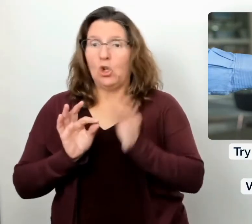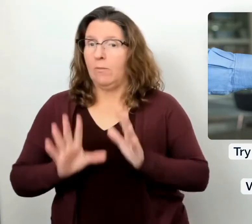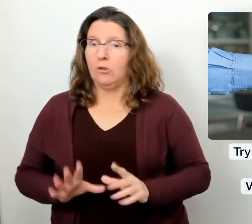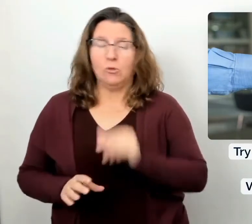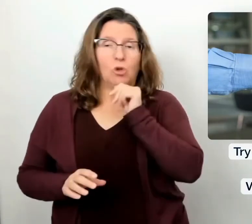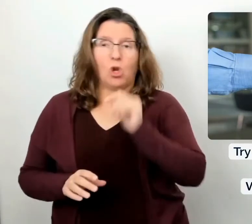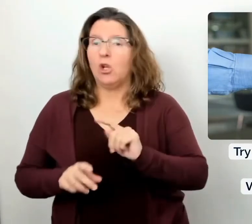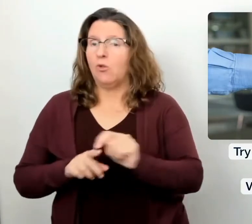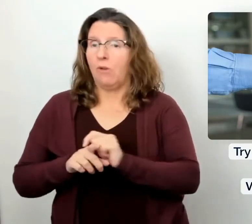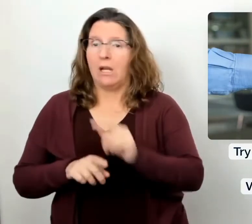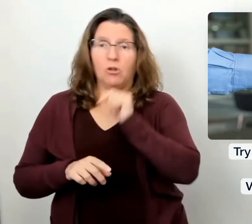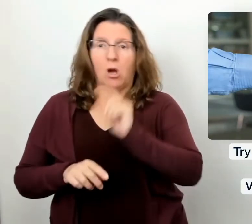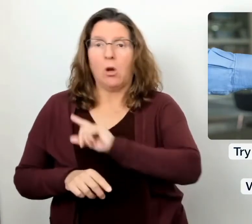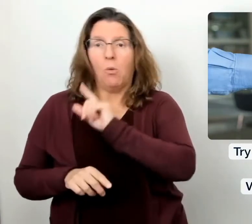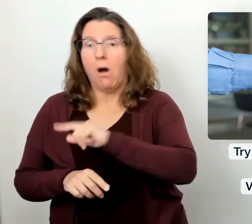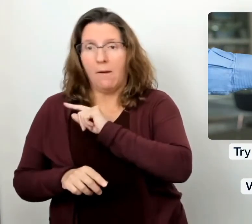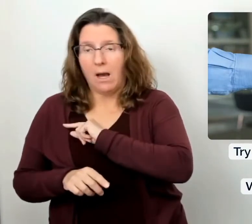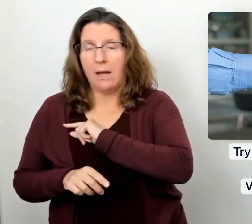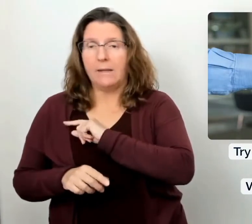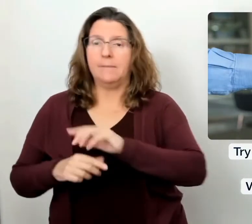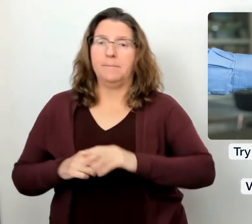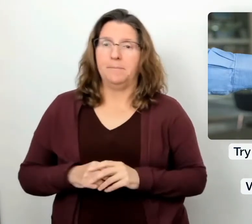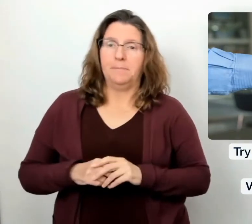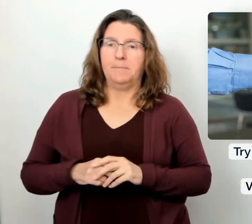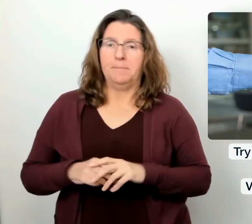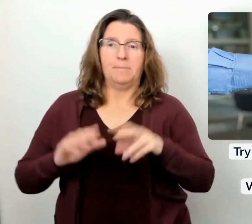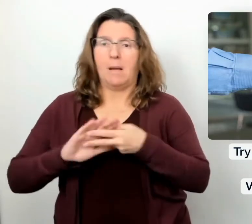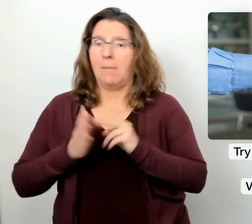The vast majority of the interpreters working in the system were not trained, and were not qualified.